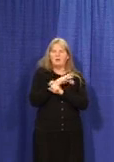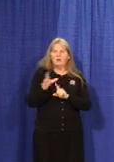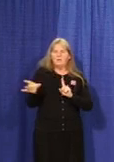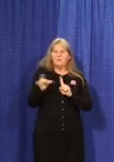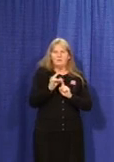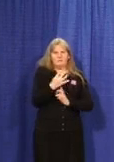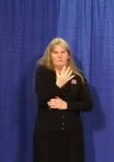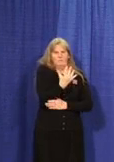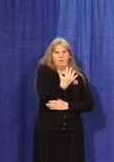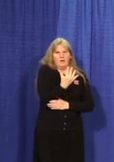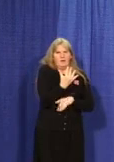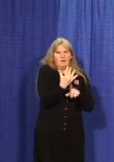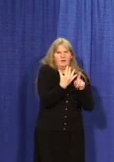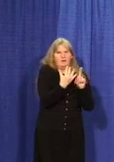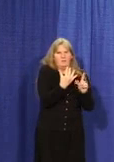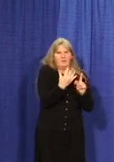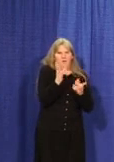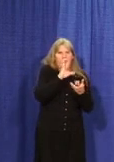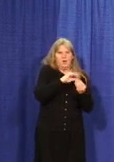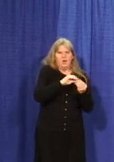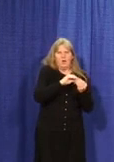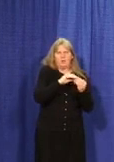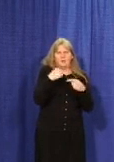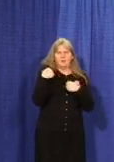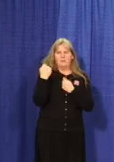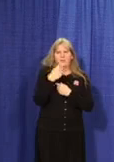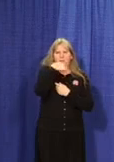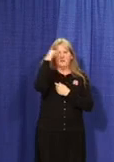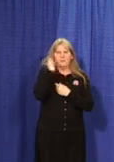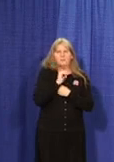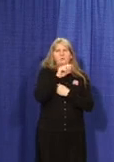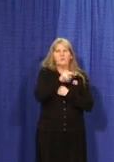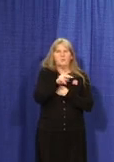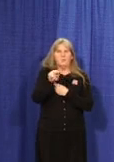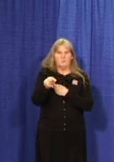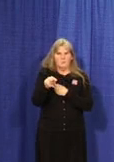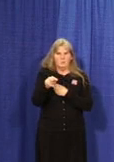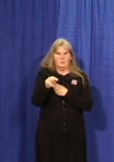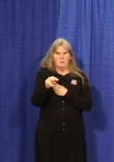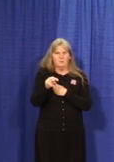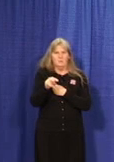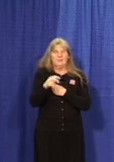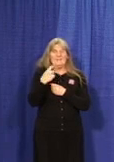of COVID-19, bringing the territory's total to 22, with our last five all being